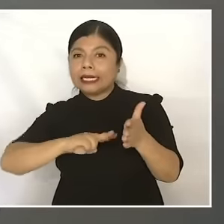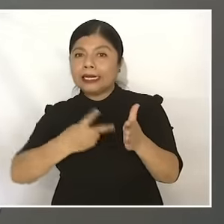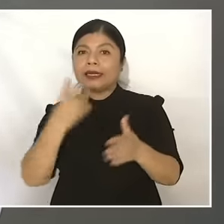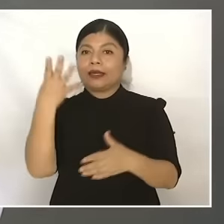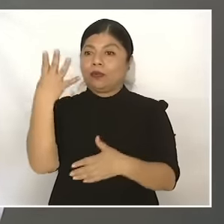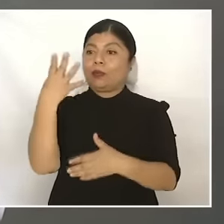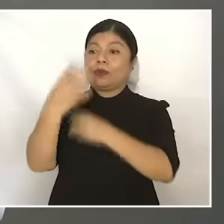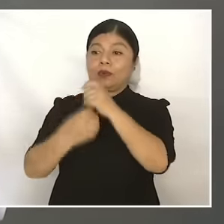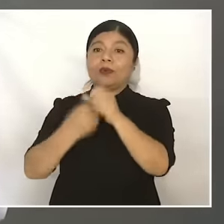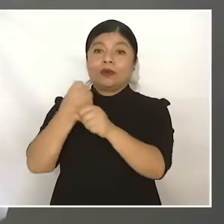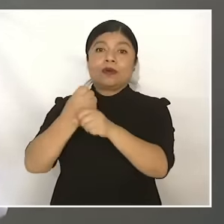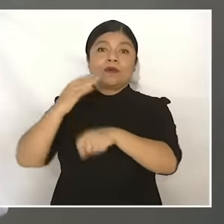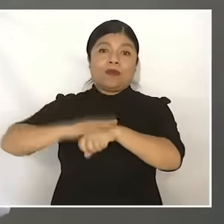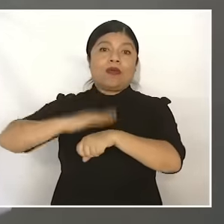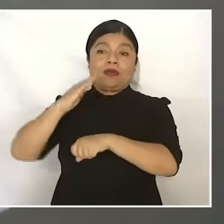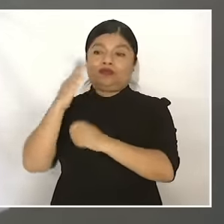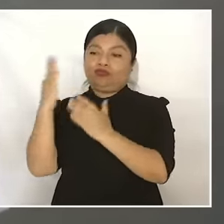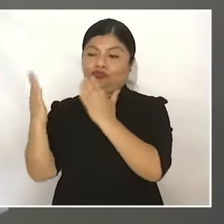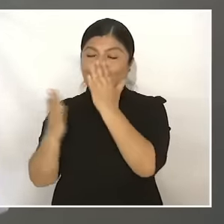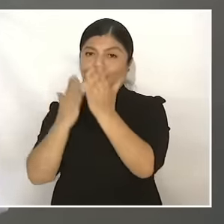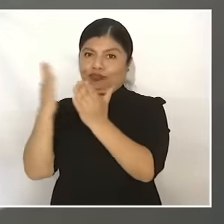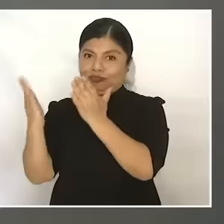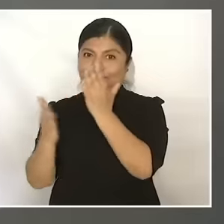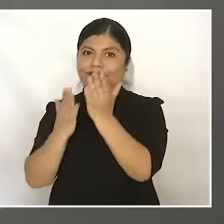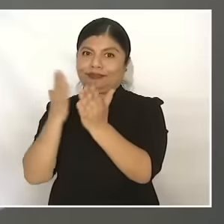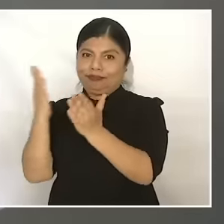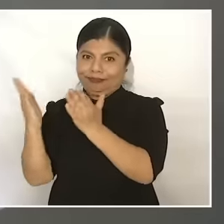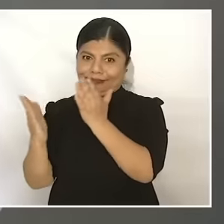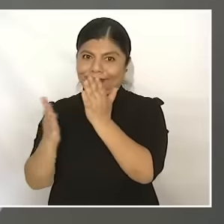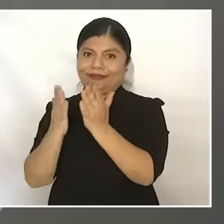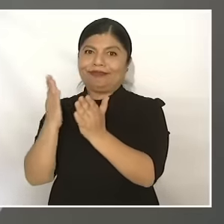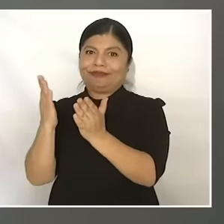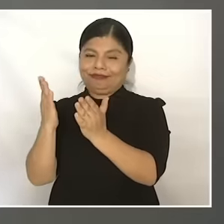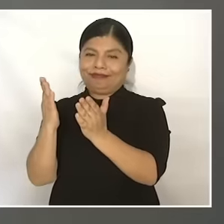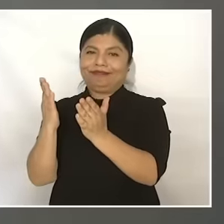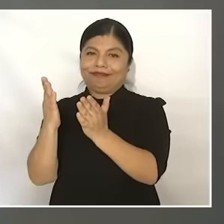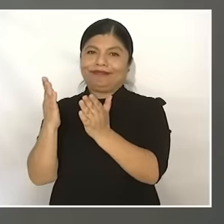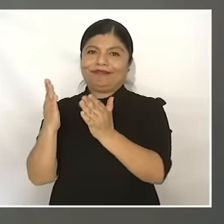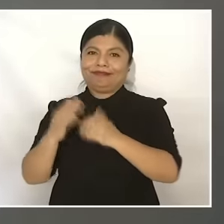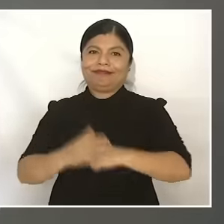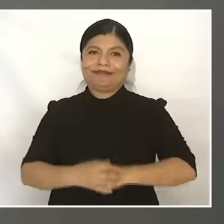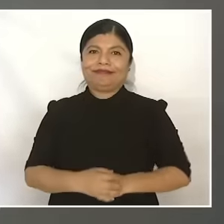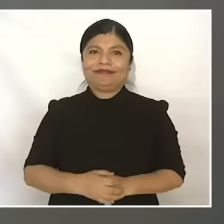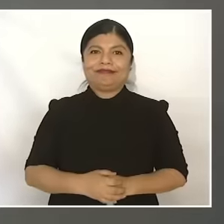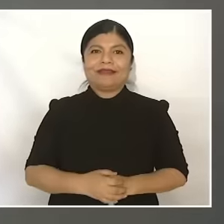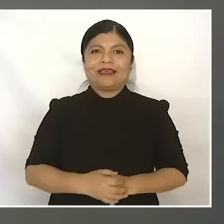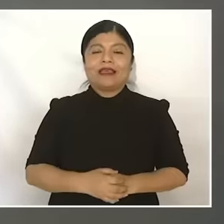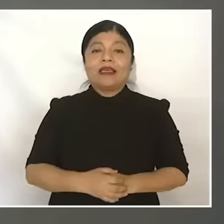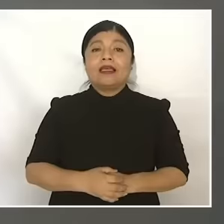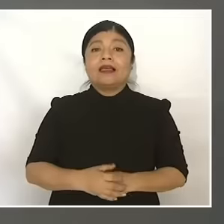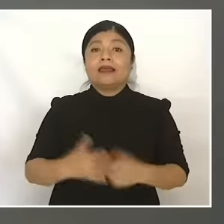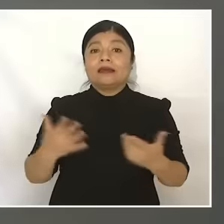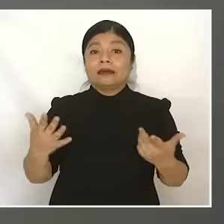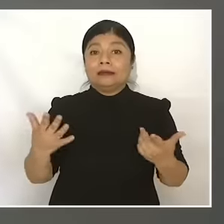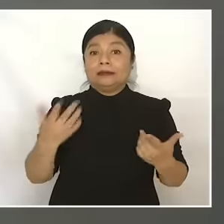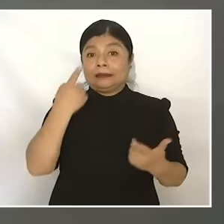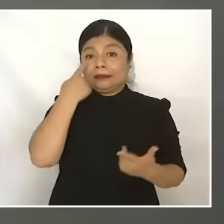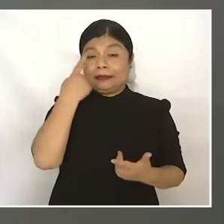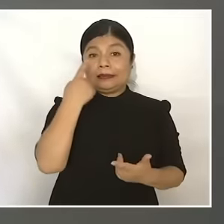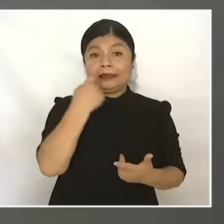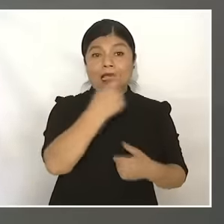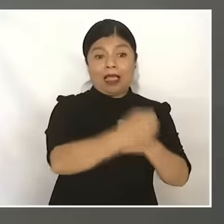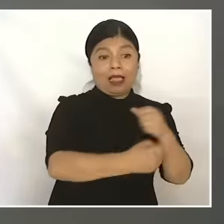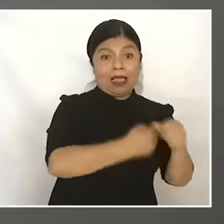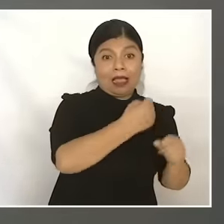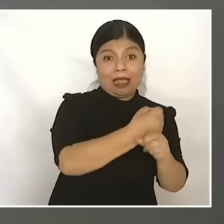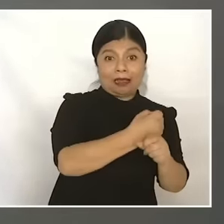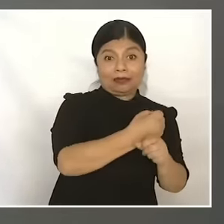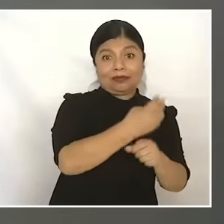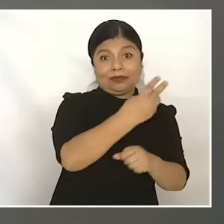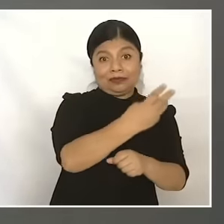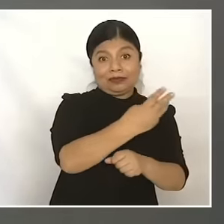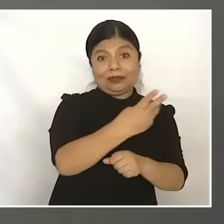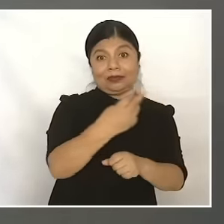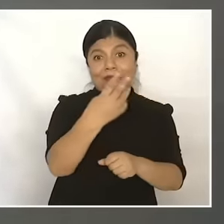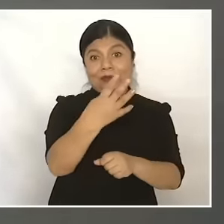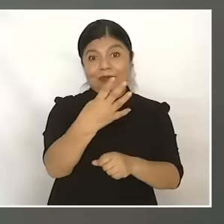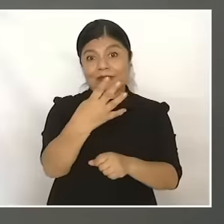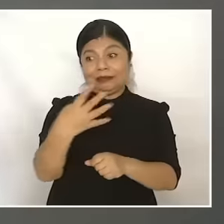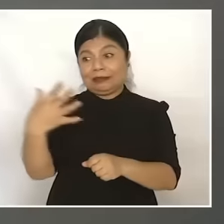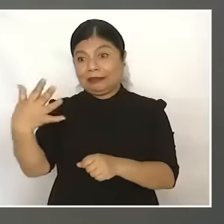that is to say it is the bachelor's degree three for a master's degree and four for a doctorate Well what level do you think